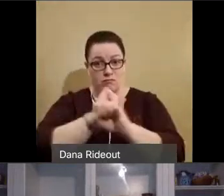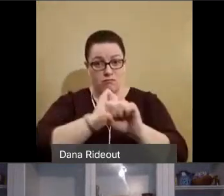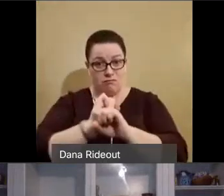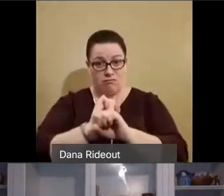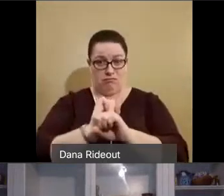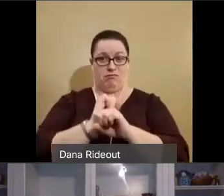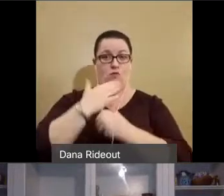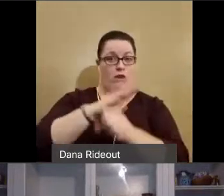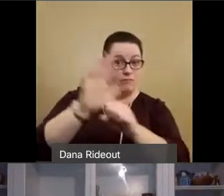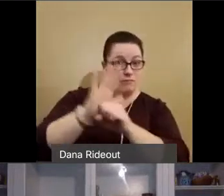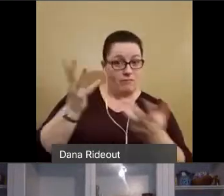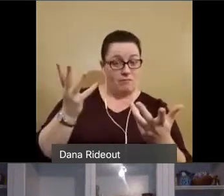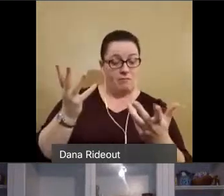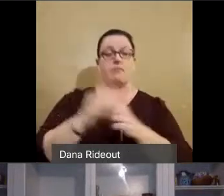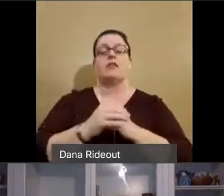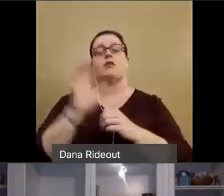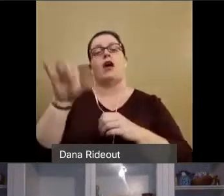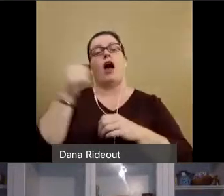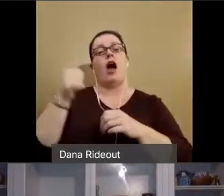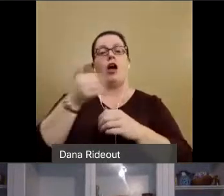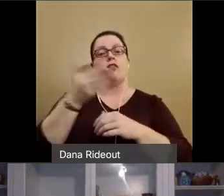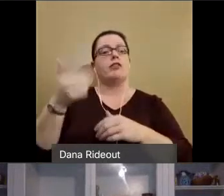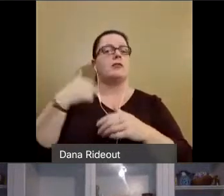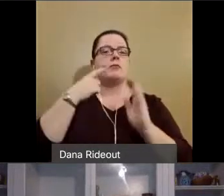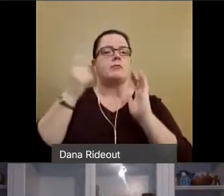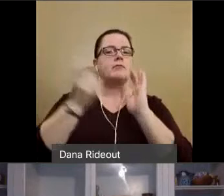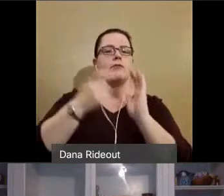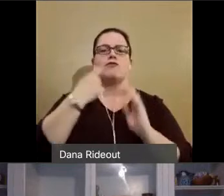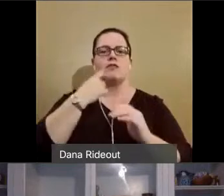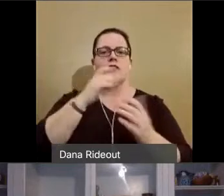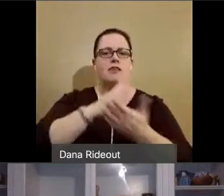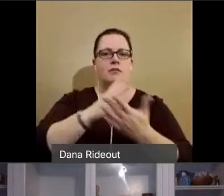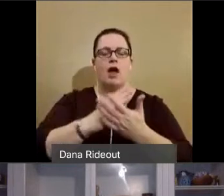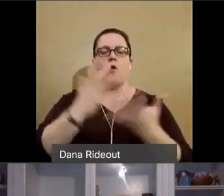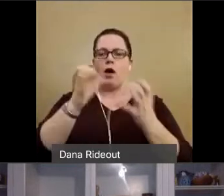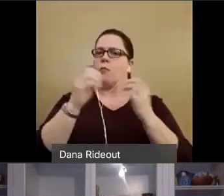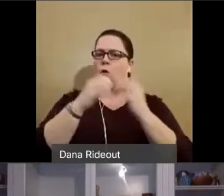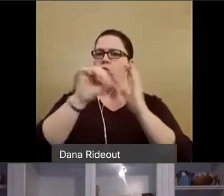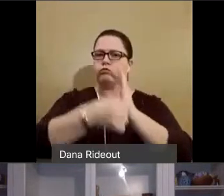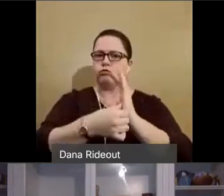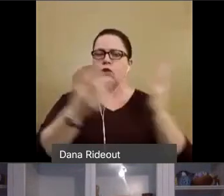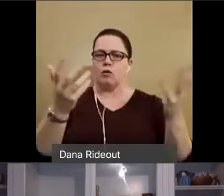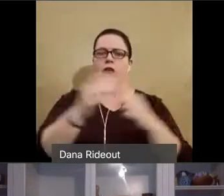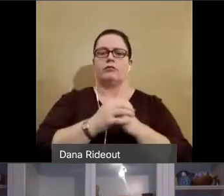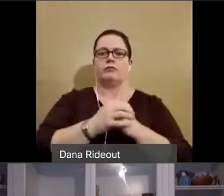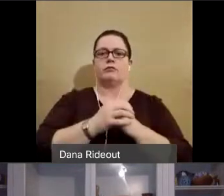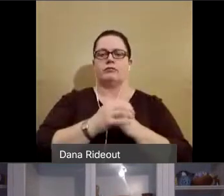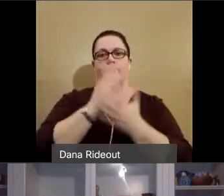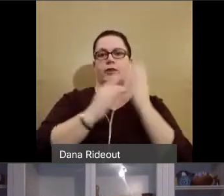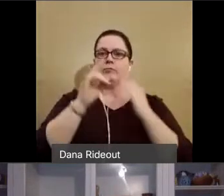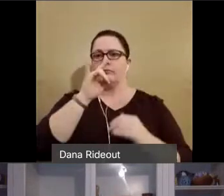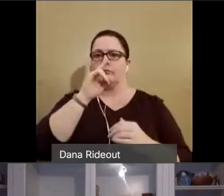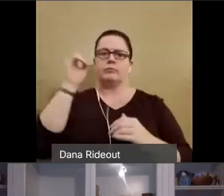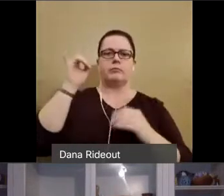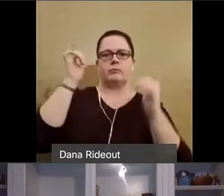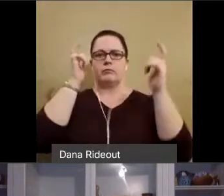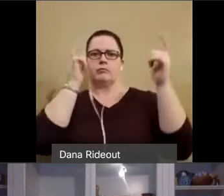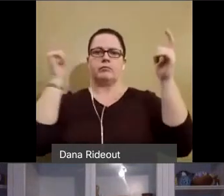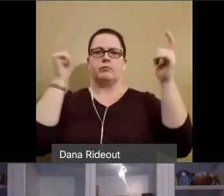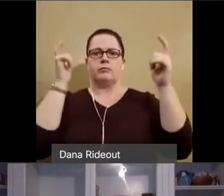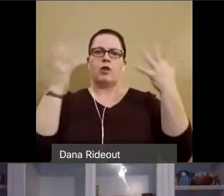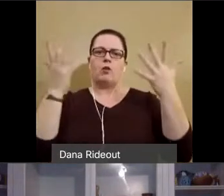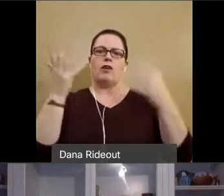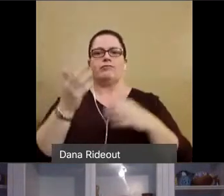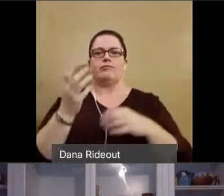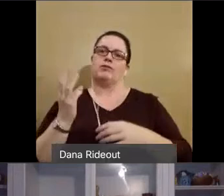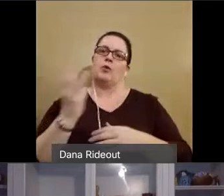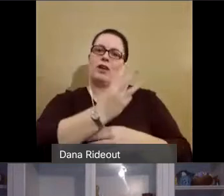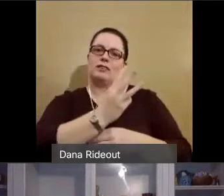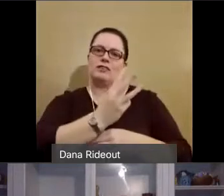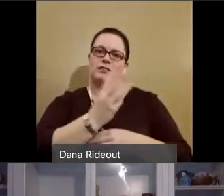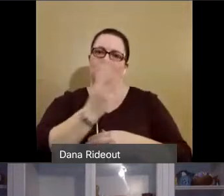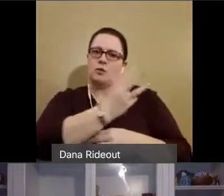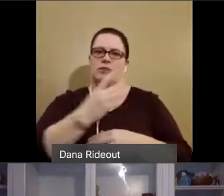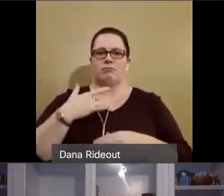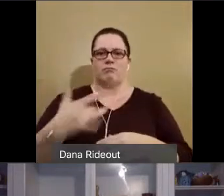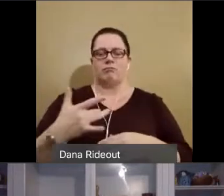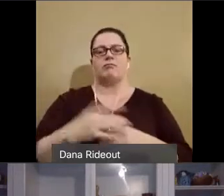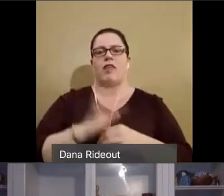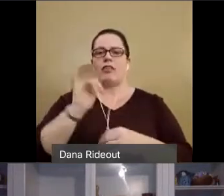The other trends that I sort of pointed to earlier, and I really want to unpack a little bit more is really the arrogance of some of the Western states here, this kind of other of okay. We've got global health security.